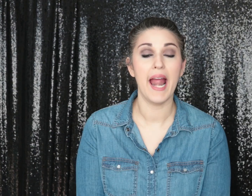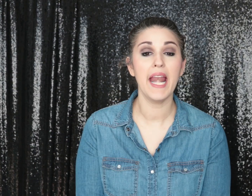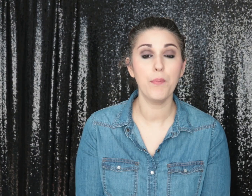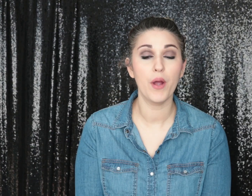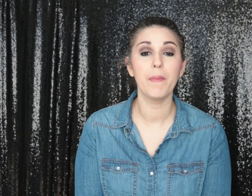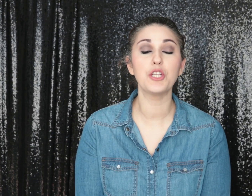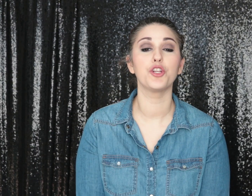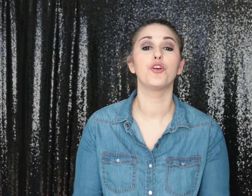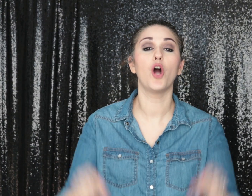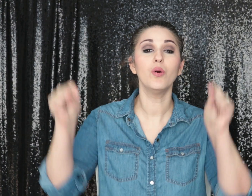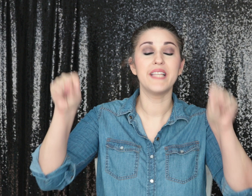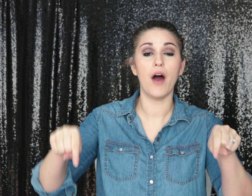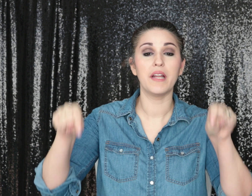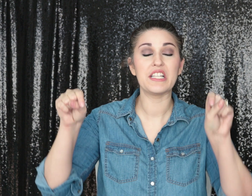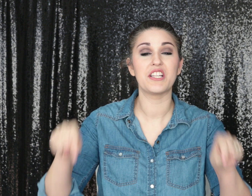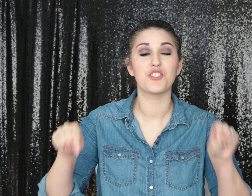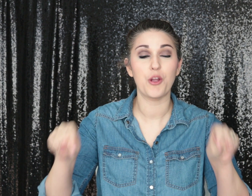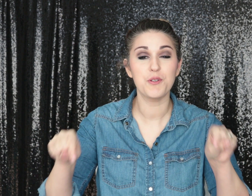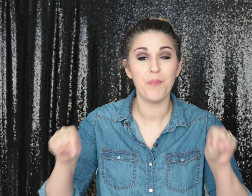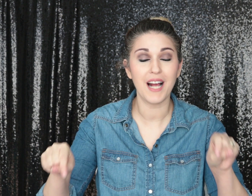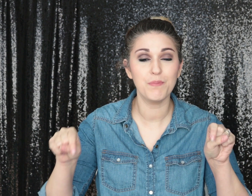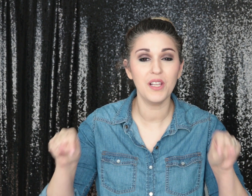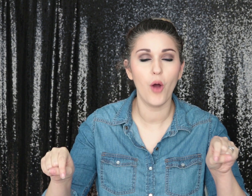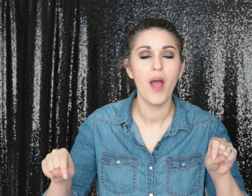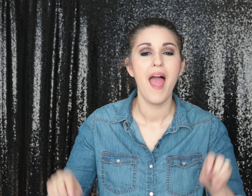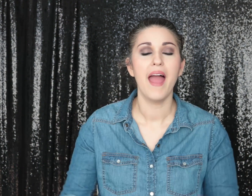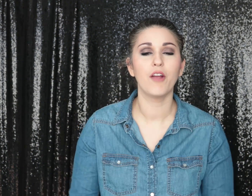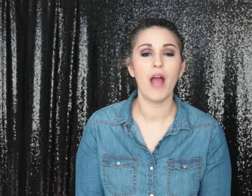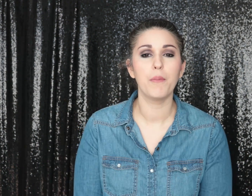and at any point make sure you go down into the description box below and grab